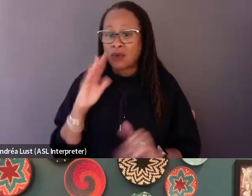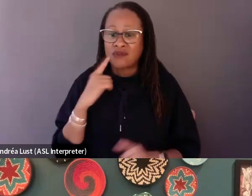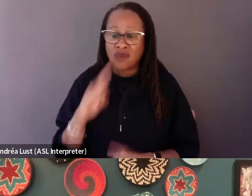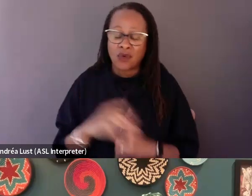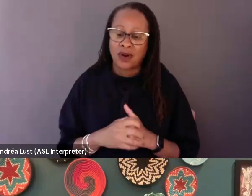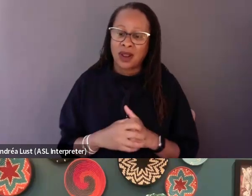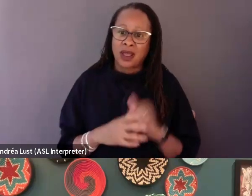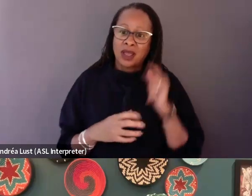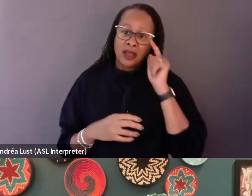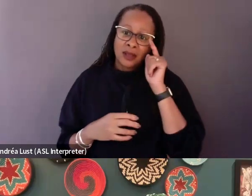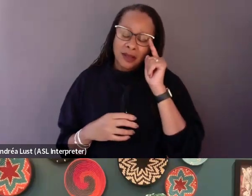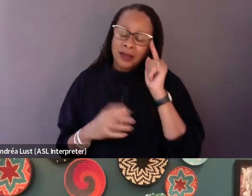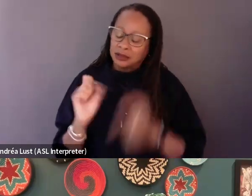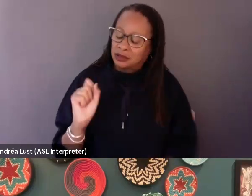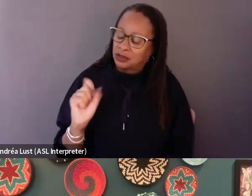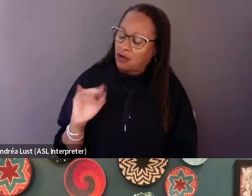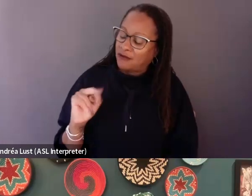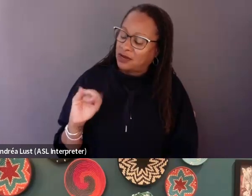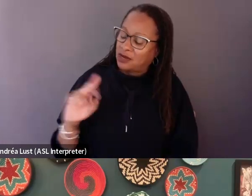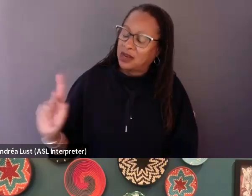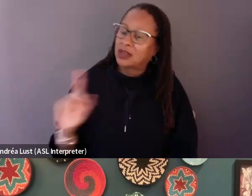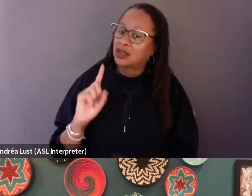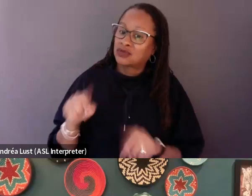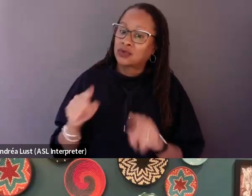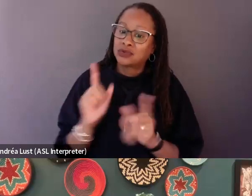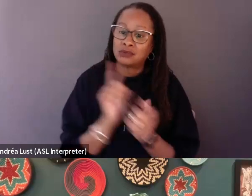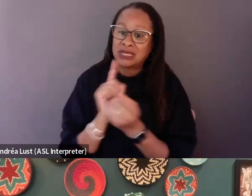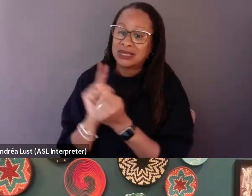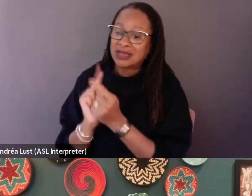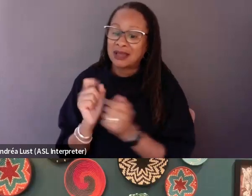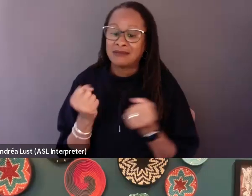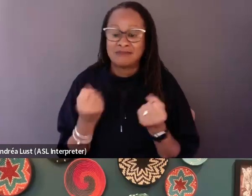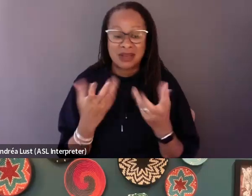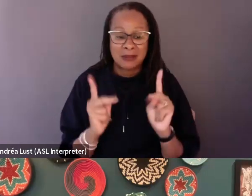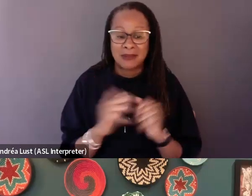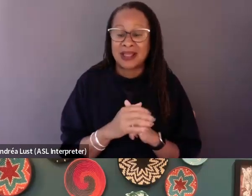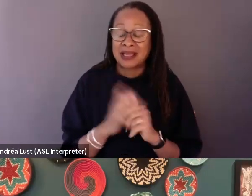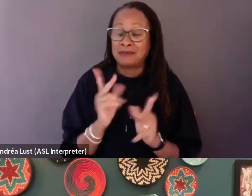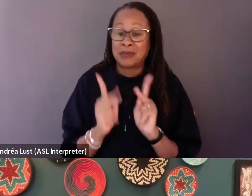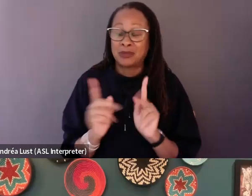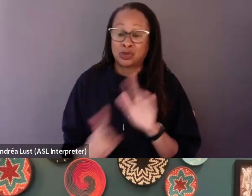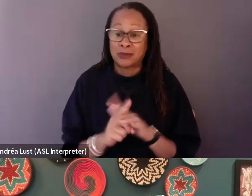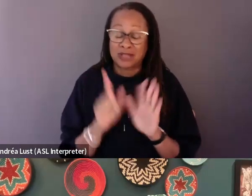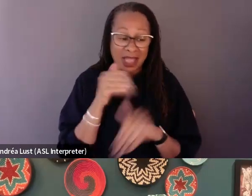and meeting a lot of people, and every time it's like, you know, people come afterwards and they say these really joyful,